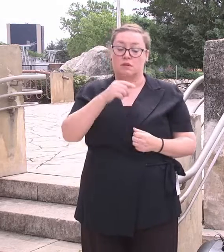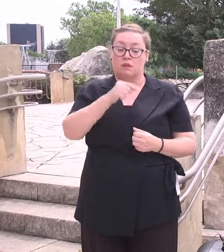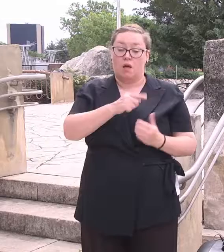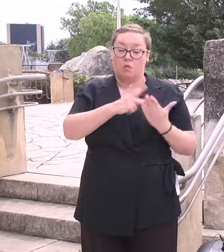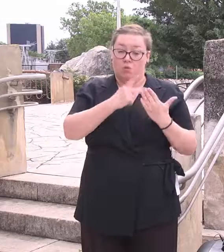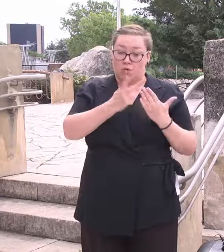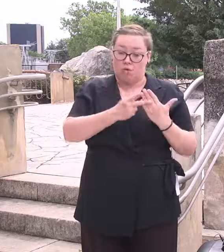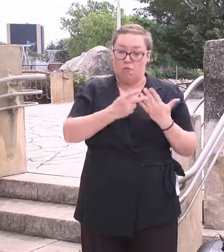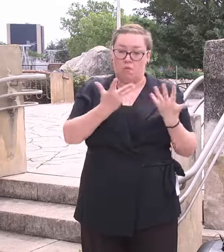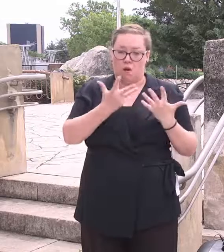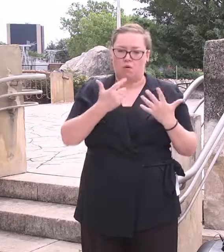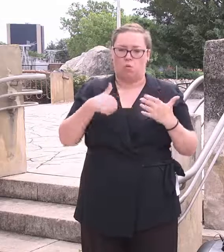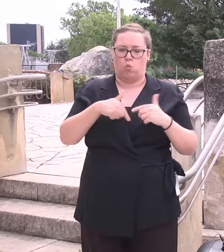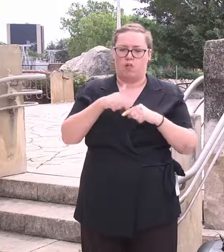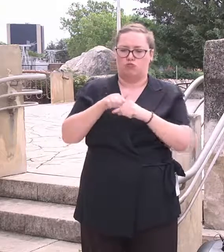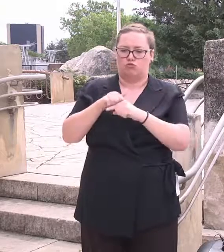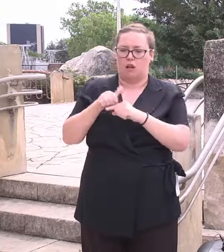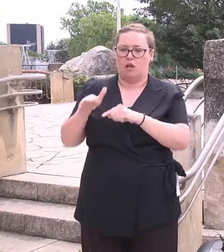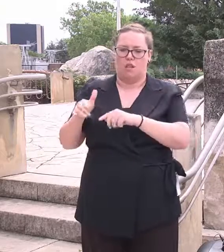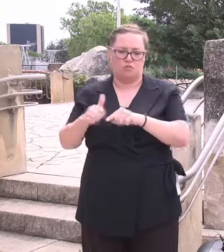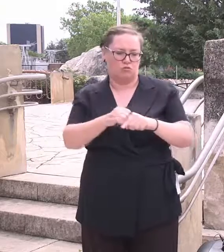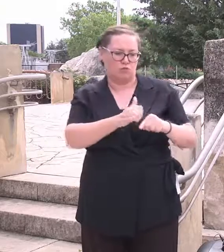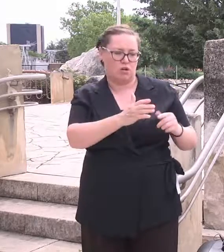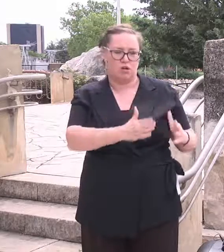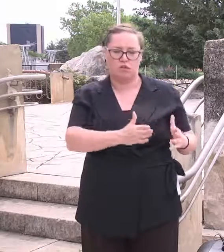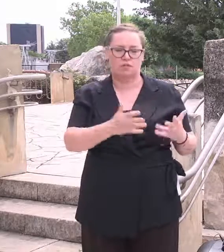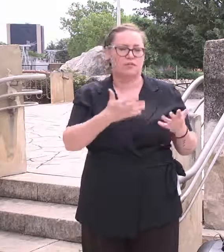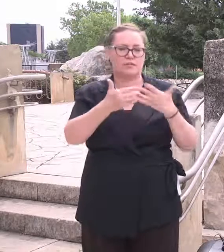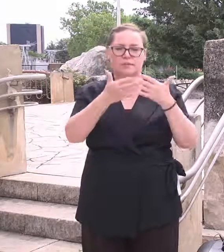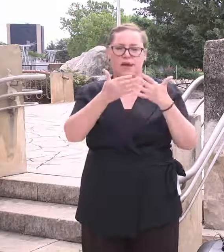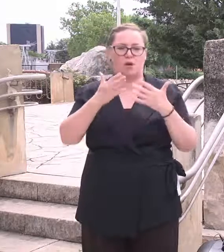going to train the trainers right there's no way even if I take my entire staff I can train all of